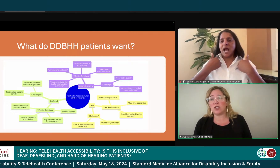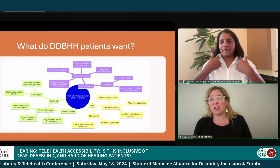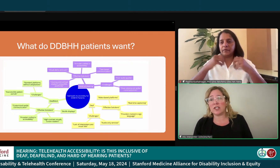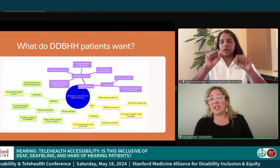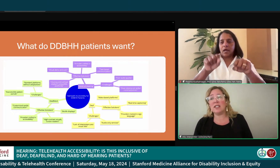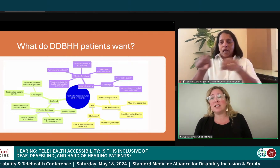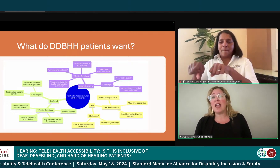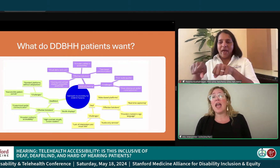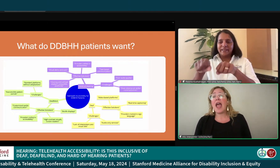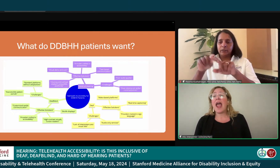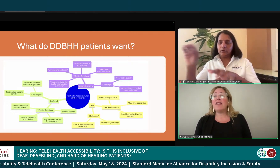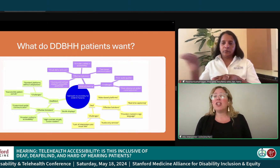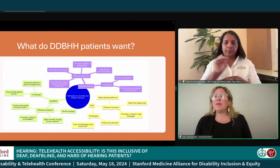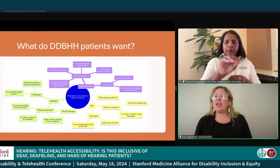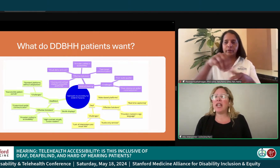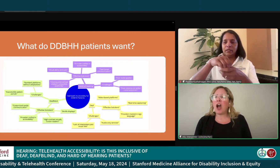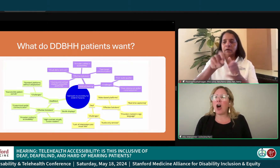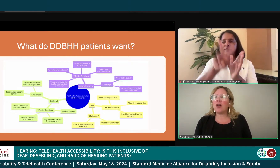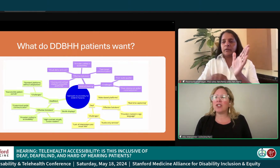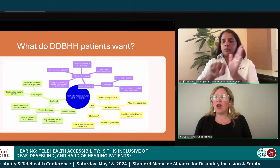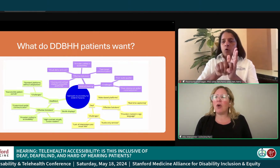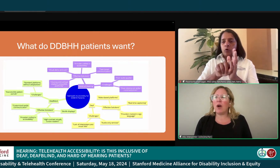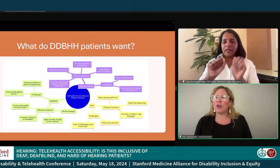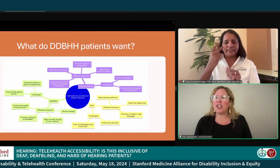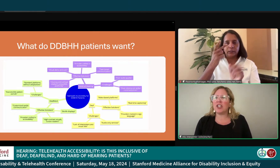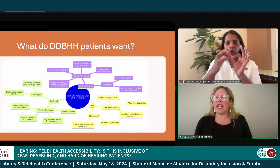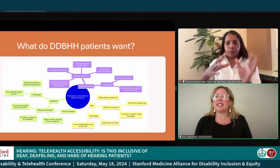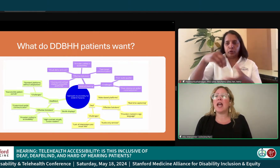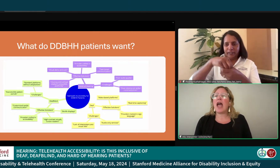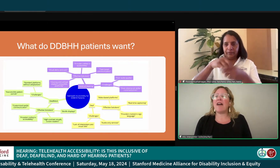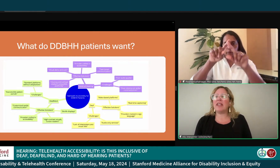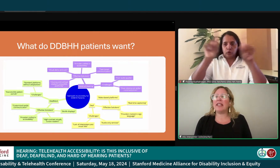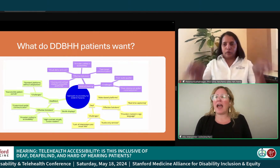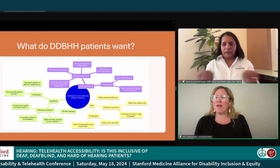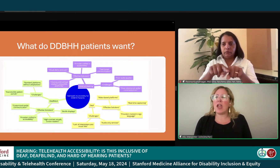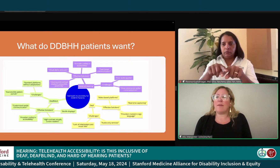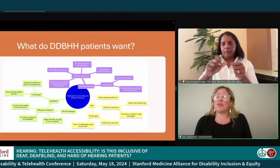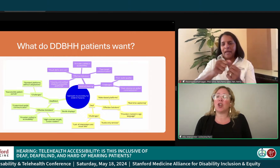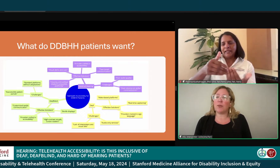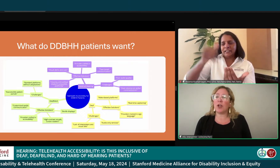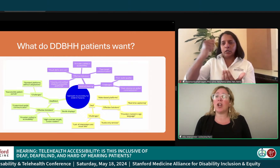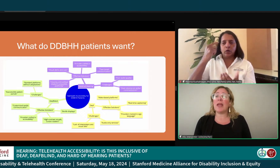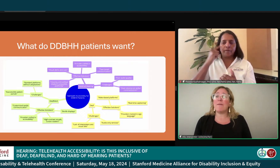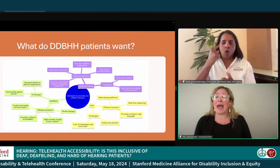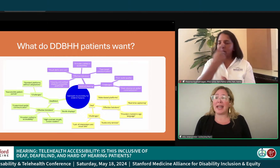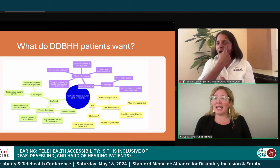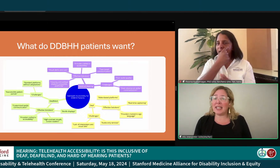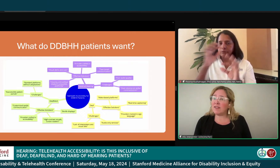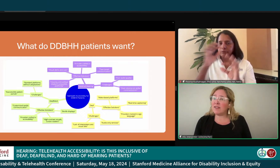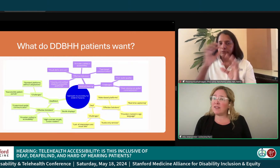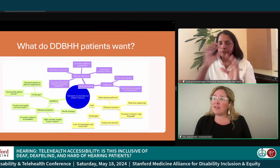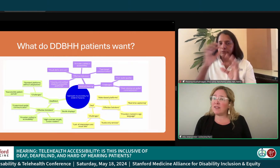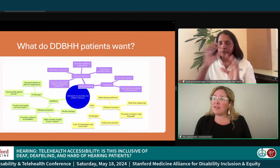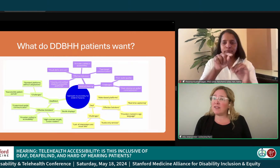services. And the community also appreciates having that interpreter embedded in the video so